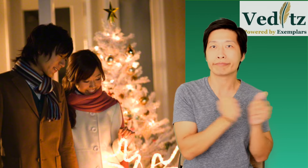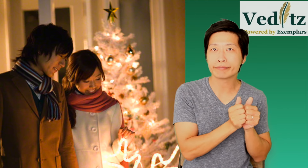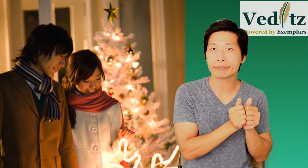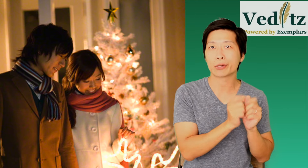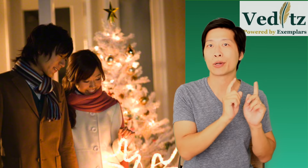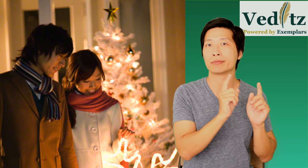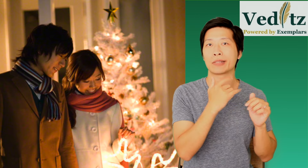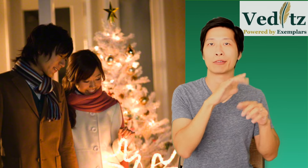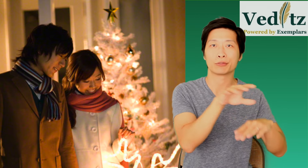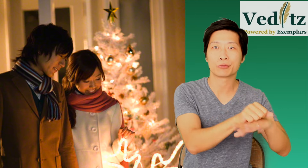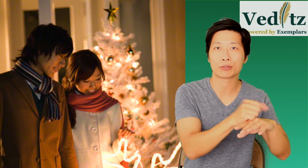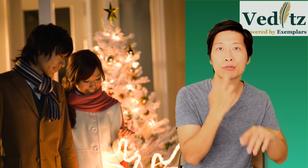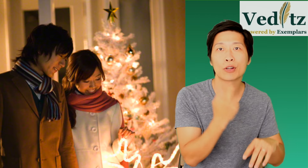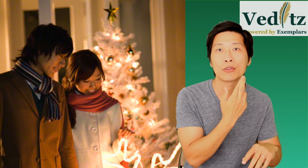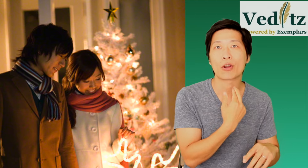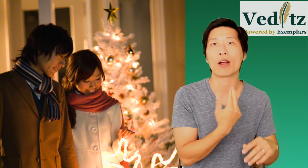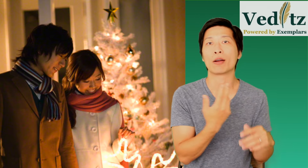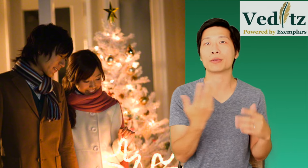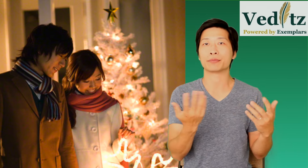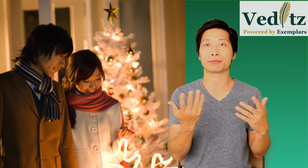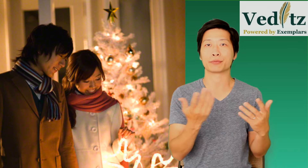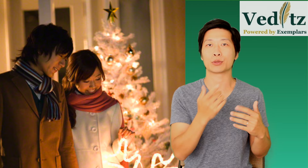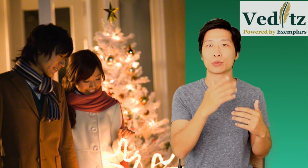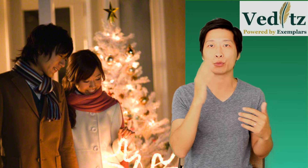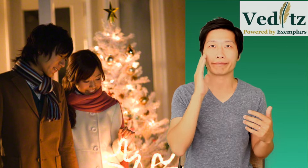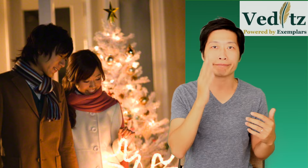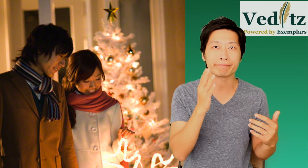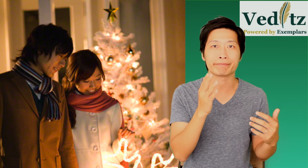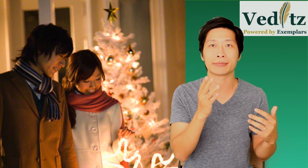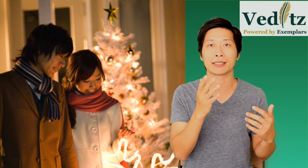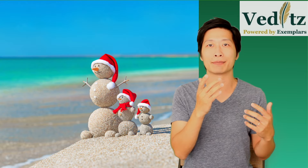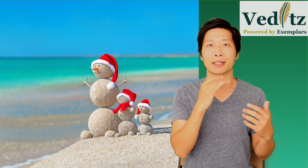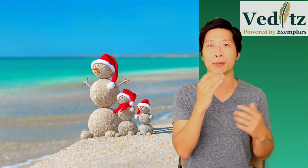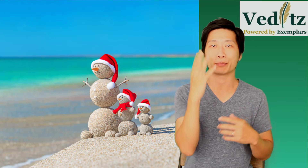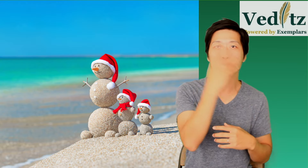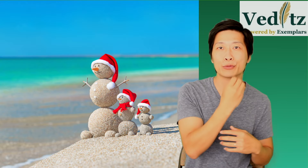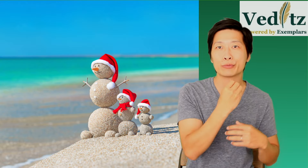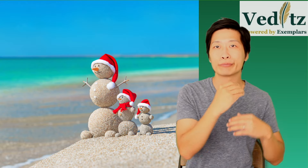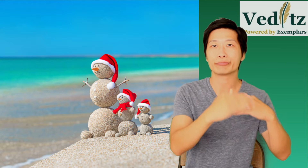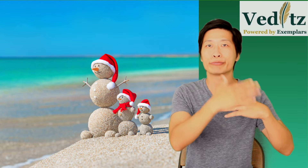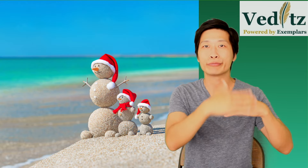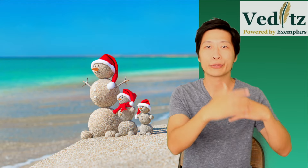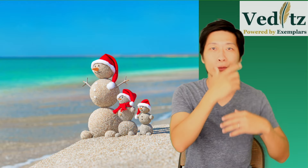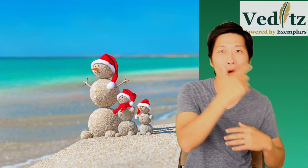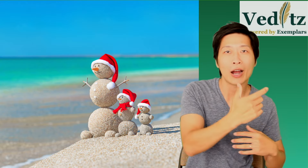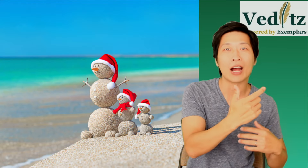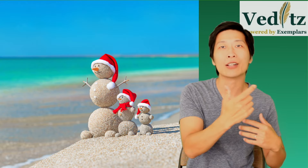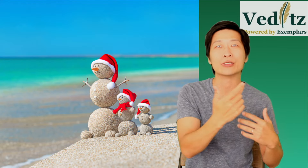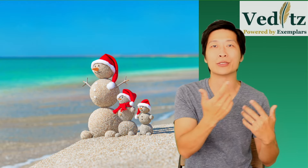reservation at a nice restaurant go to a beautiful beach... Wait, the beach it's